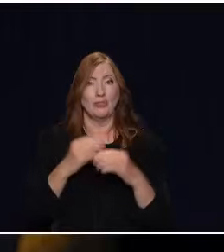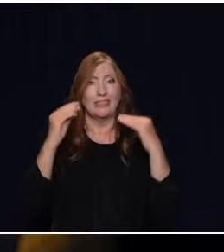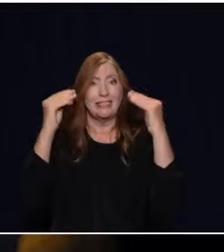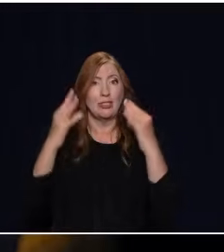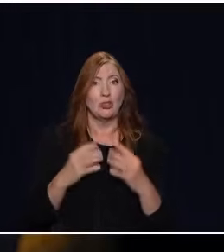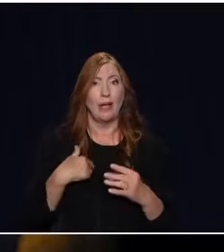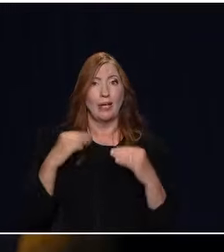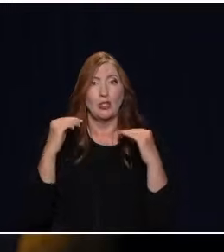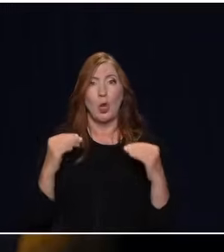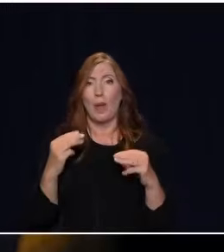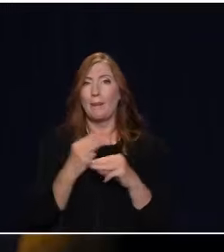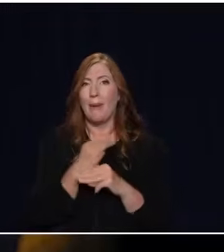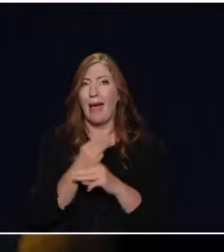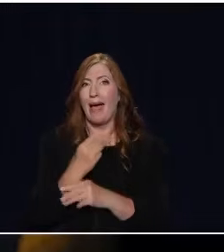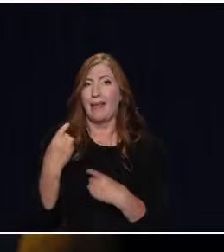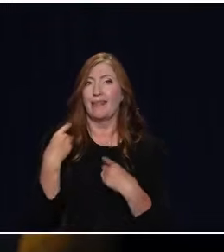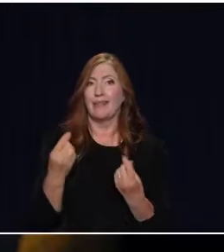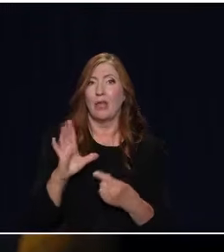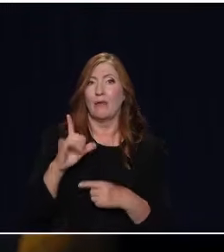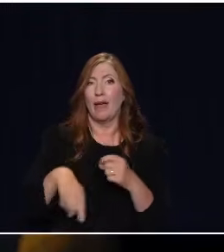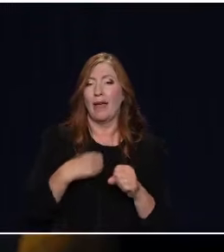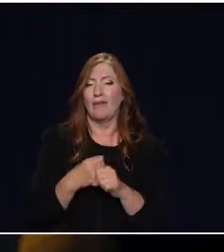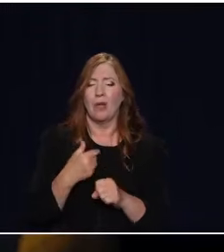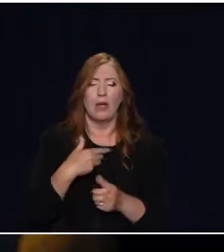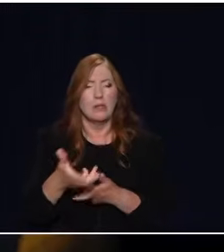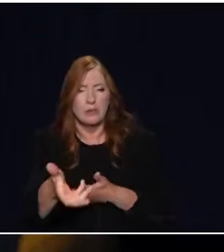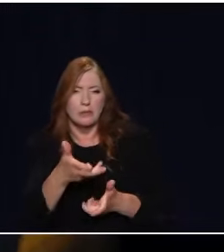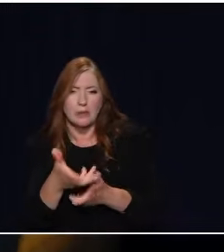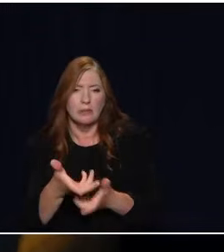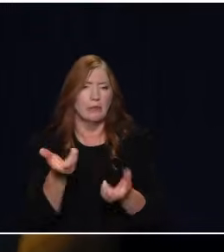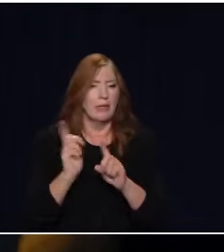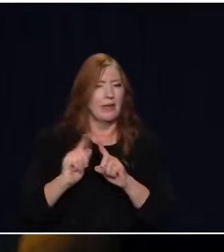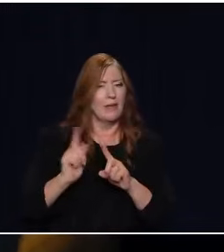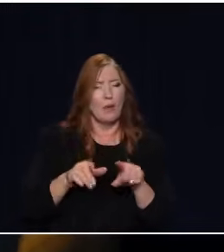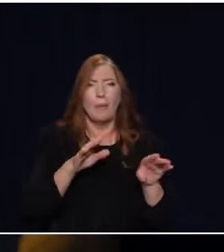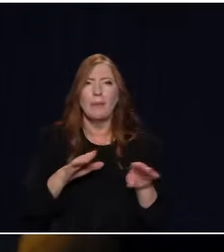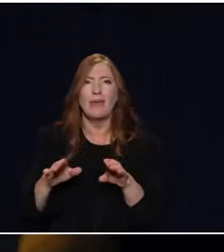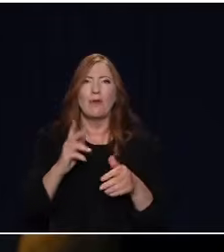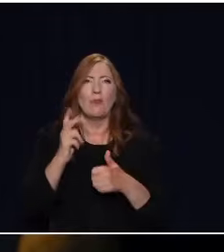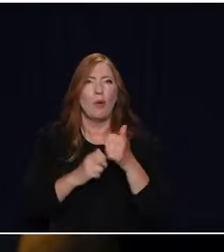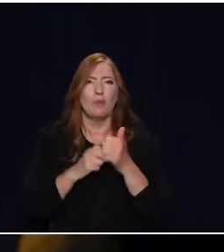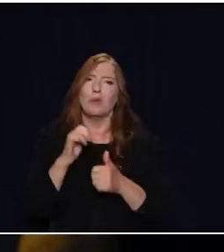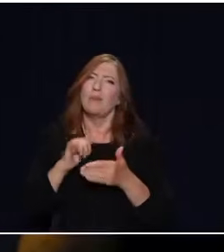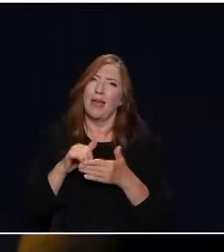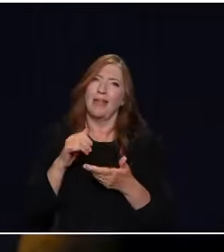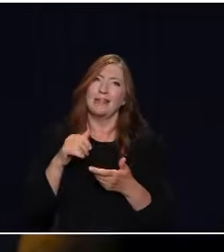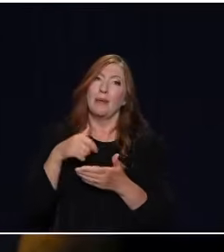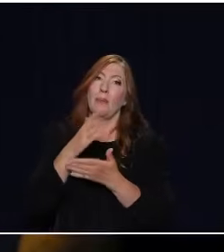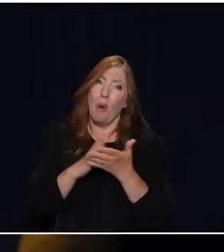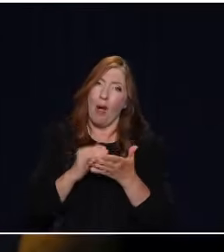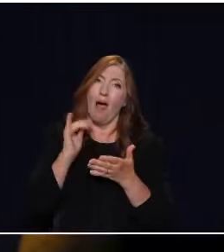BEHAVIOR. I'M A TEACHER OF 25 YEARS.